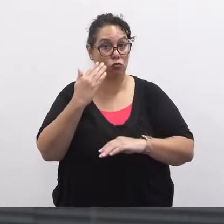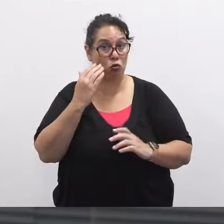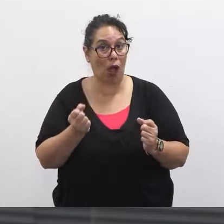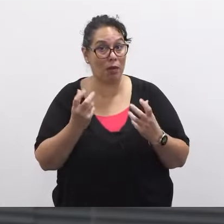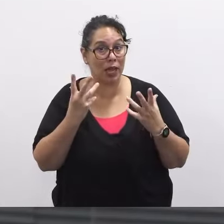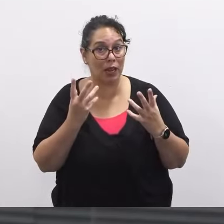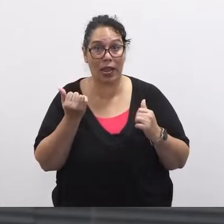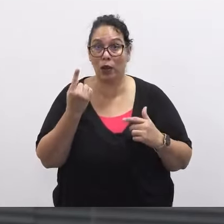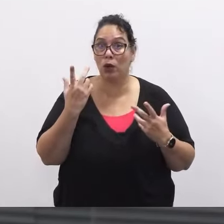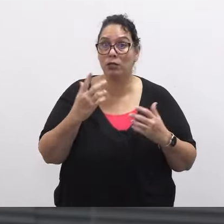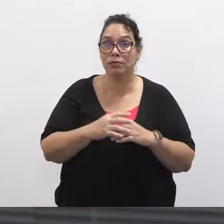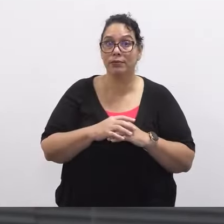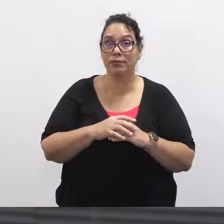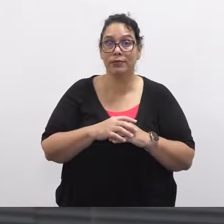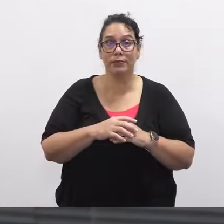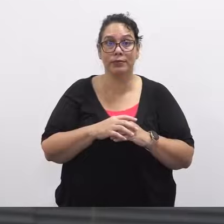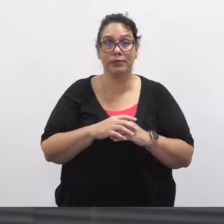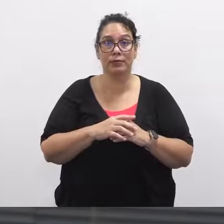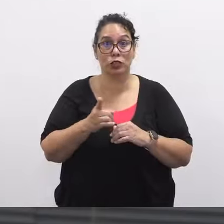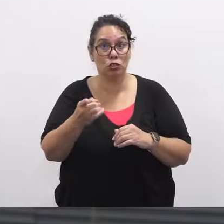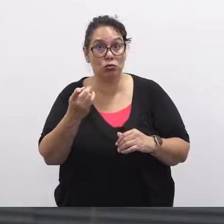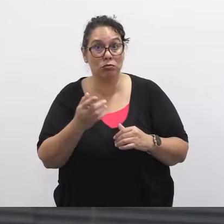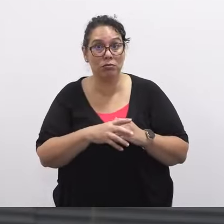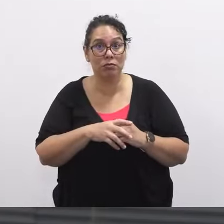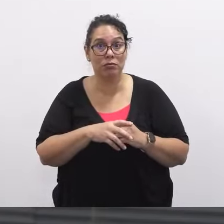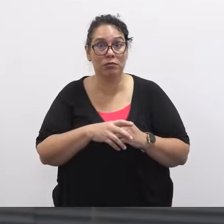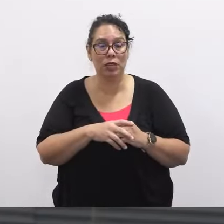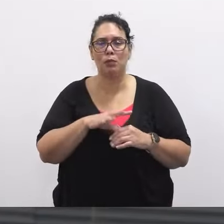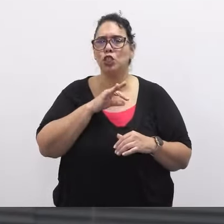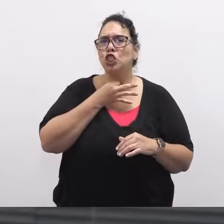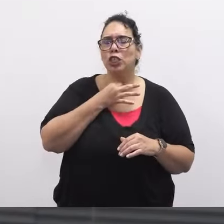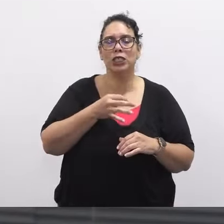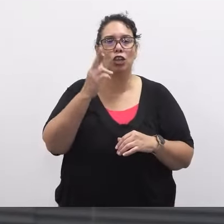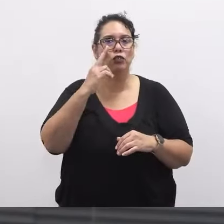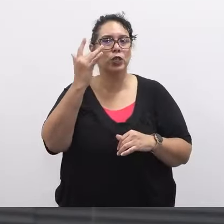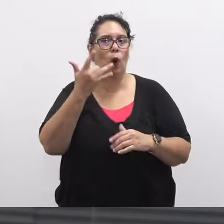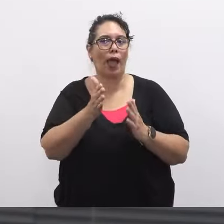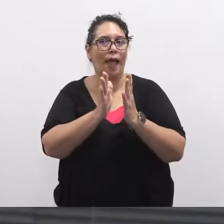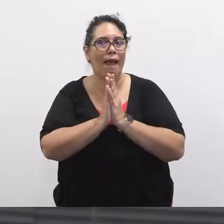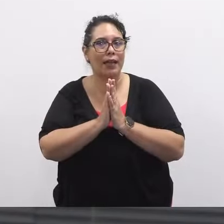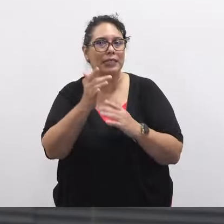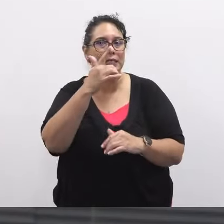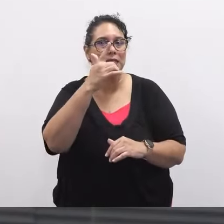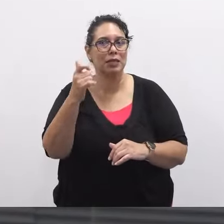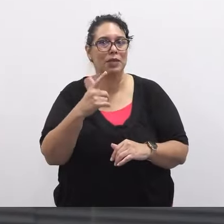Anybody? Do you? See I'm curious. The reason I ask is because when we get calls